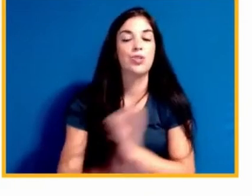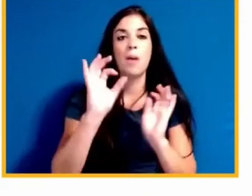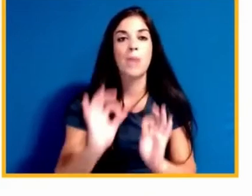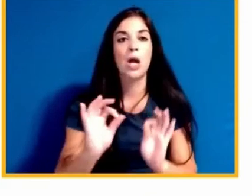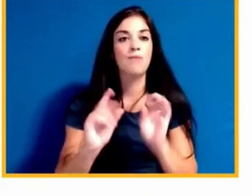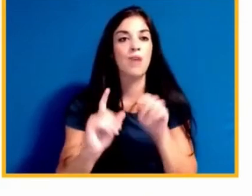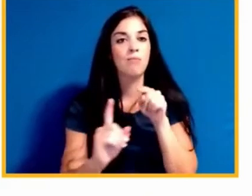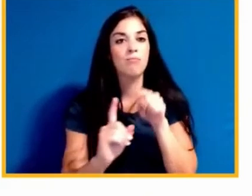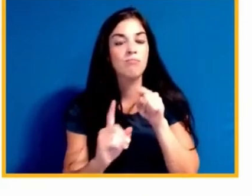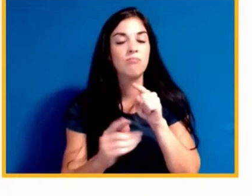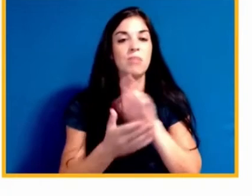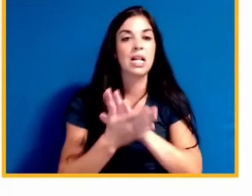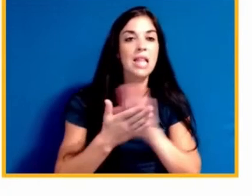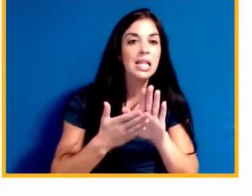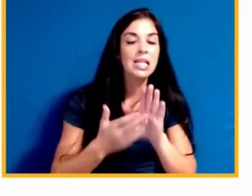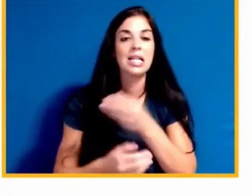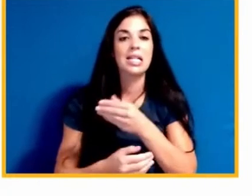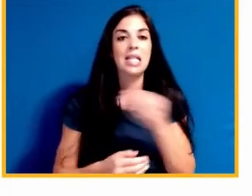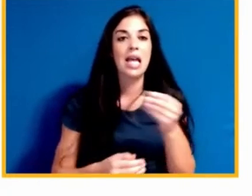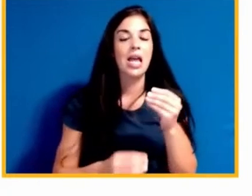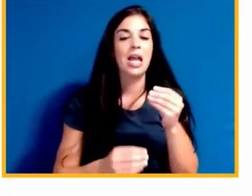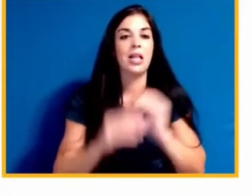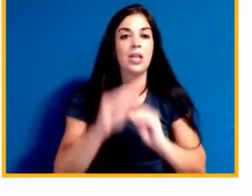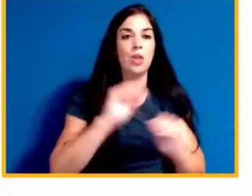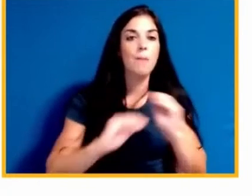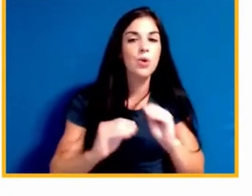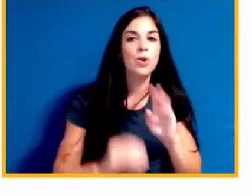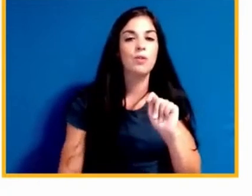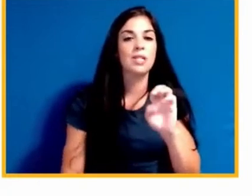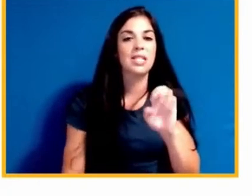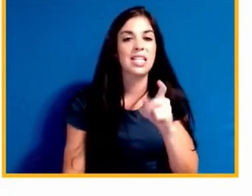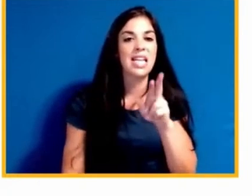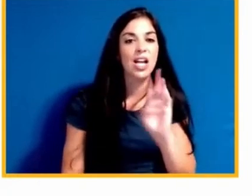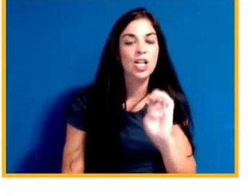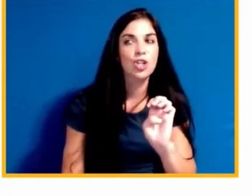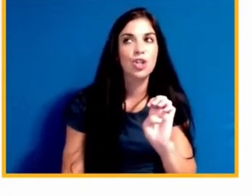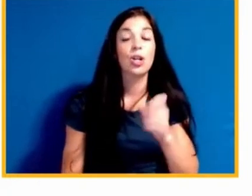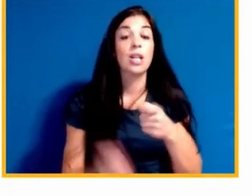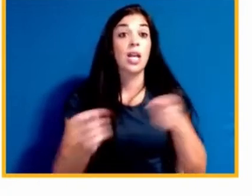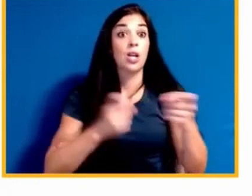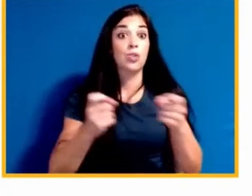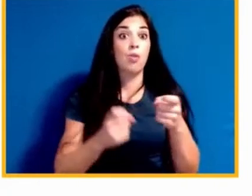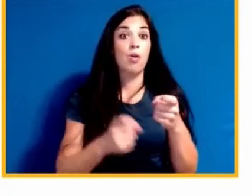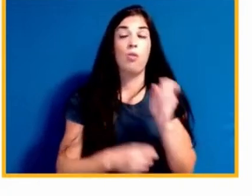cleanliness of those moves, and on the texture, the control was just